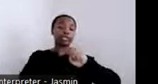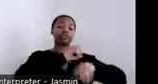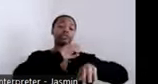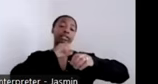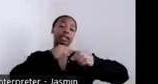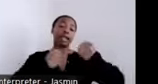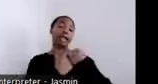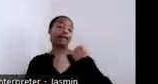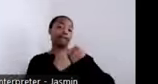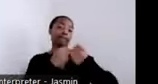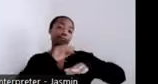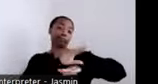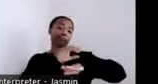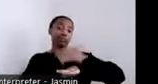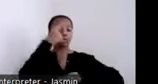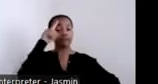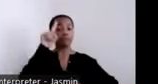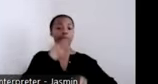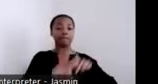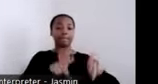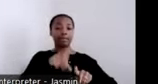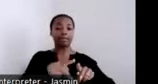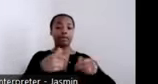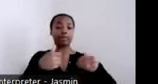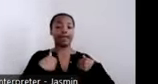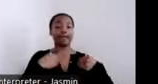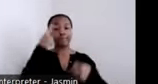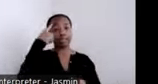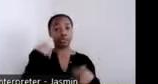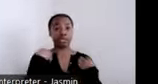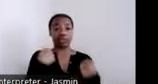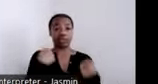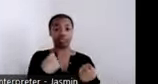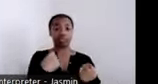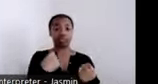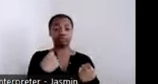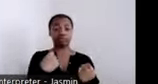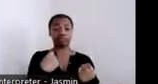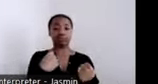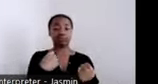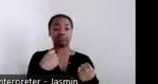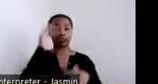Mental Illness or PAIMI program, we provide formula grants to protection and